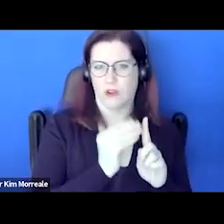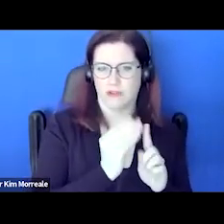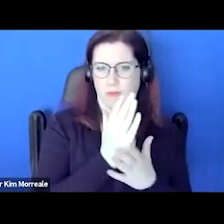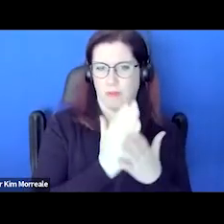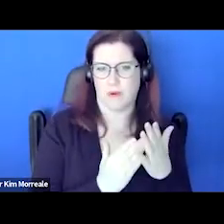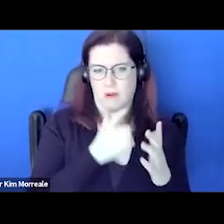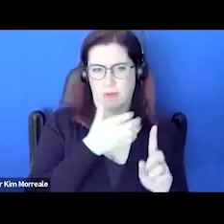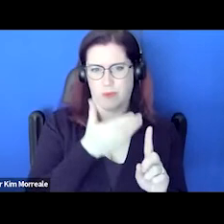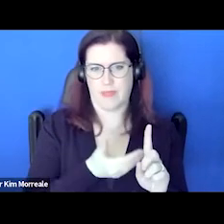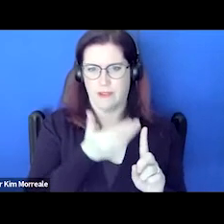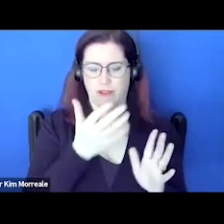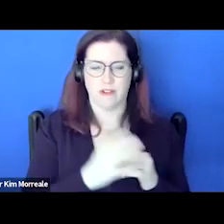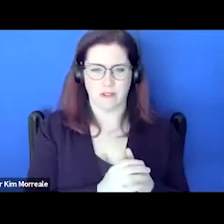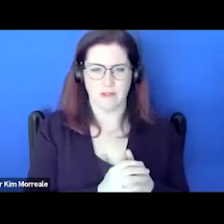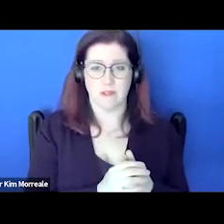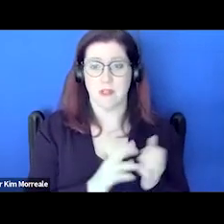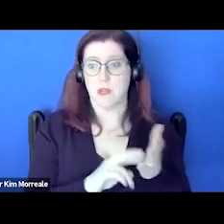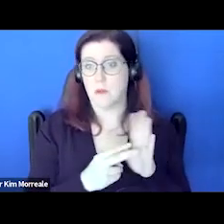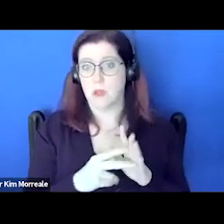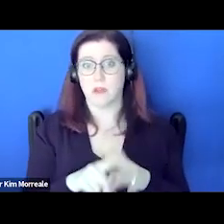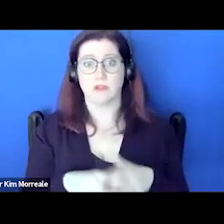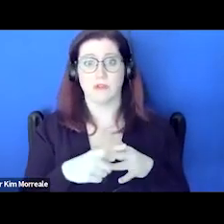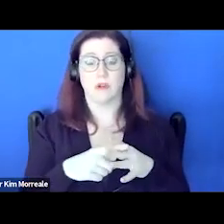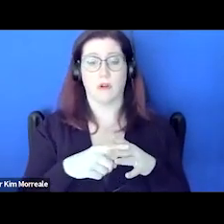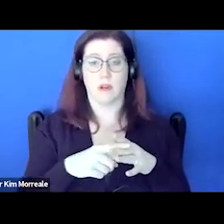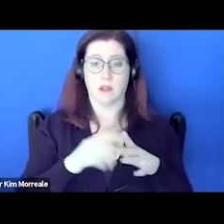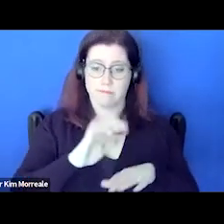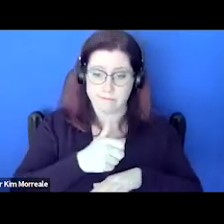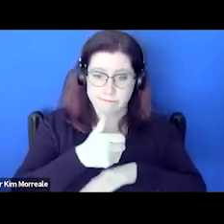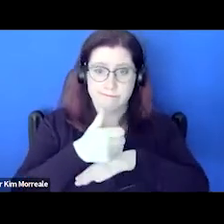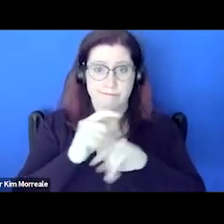so forming a team of really active providers.